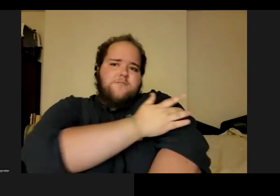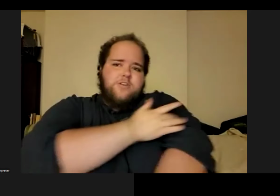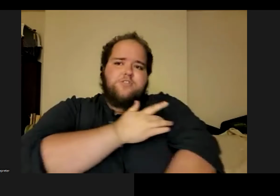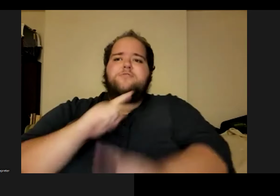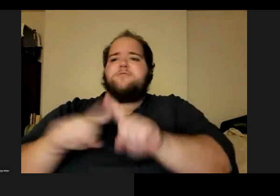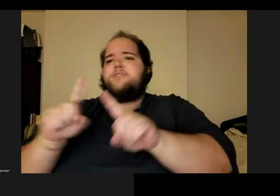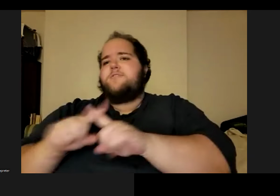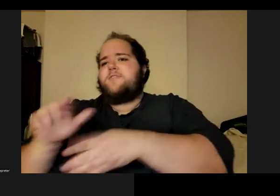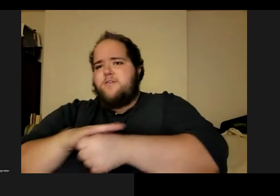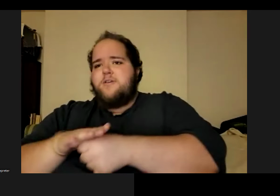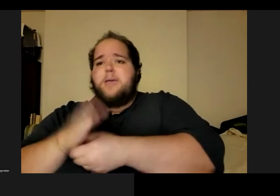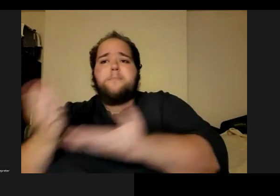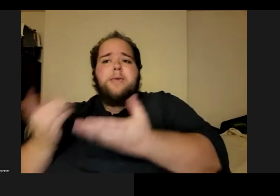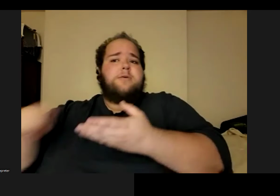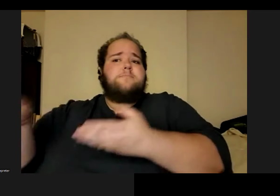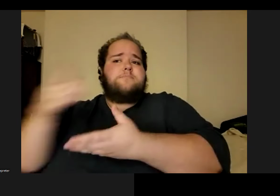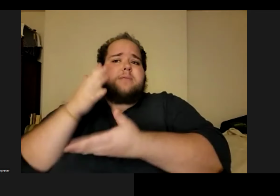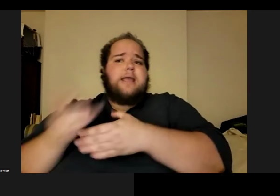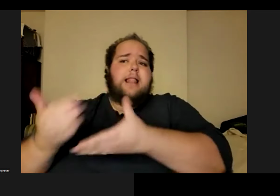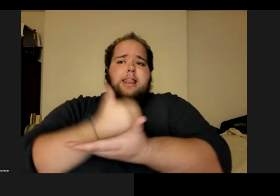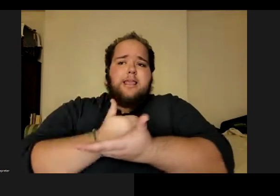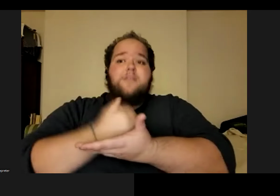pieces. So like if you've got work in collections or